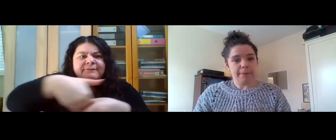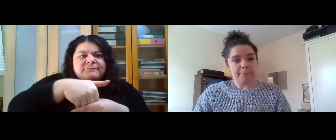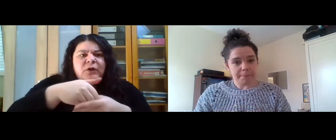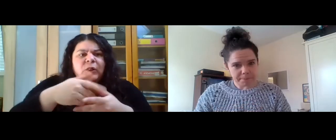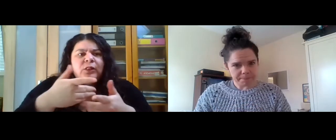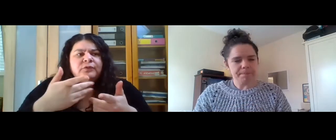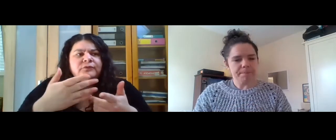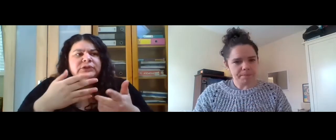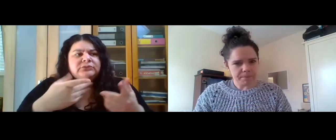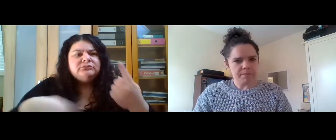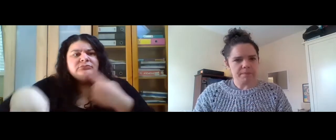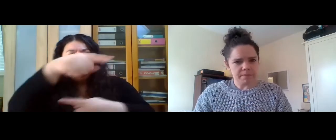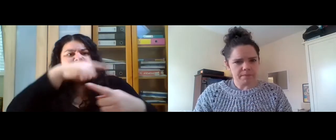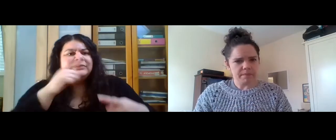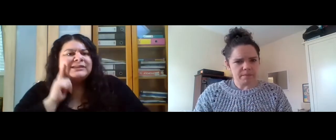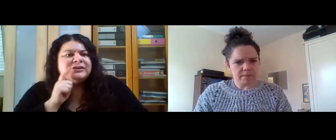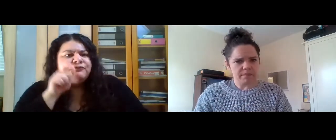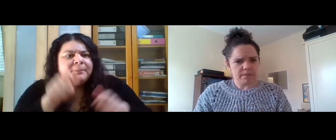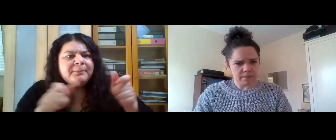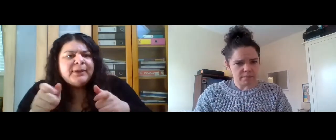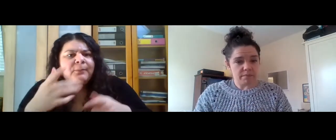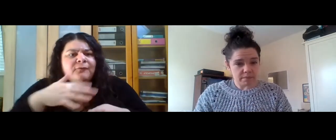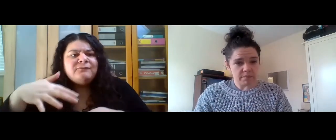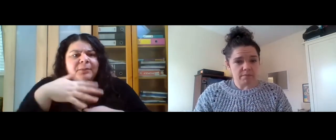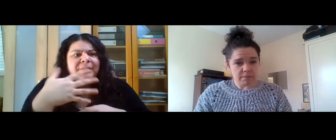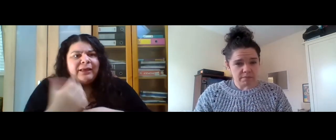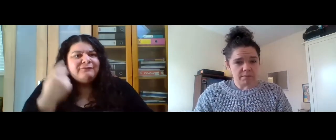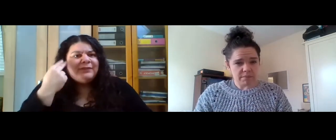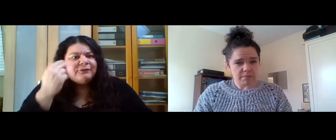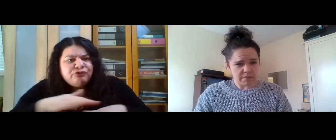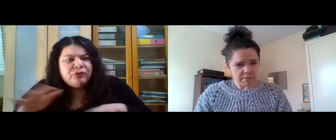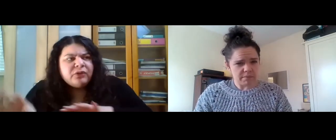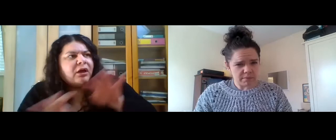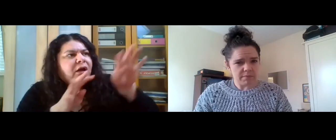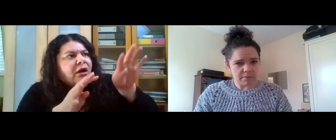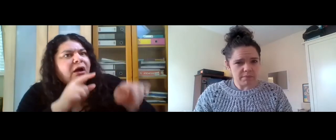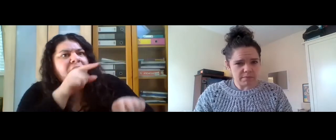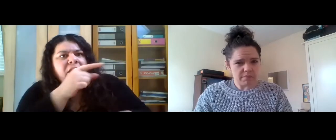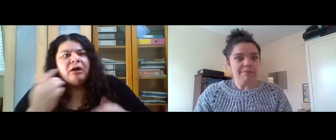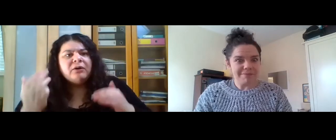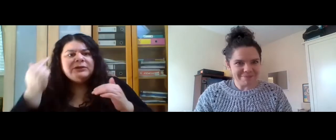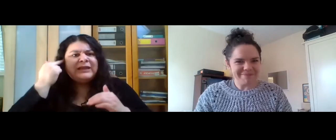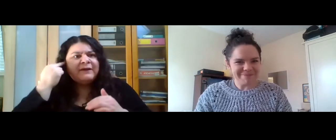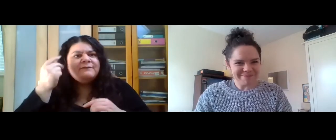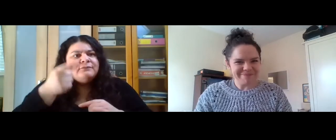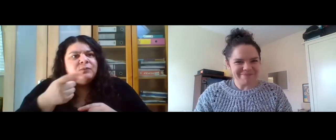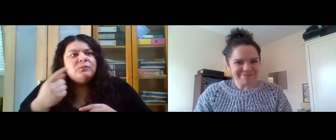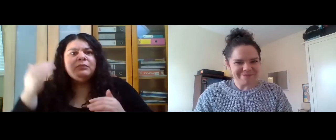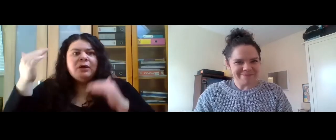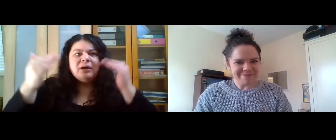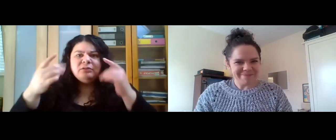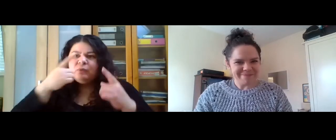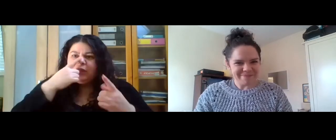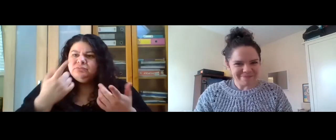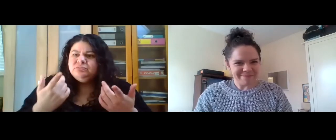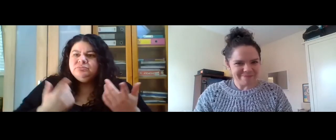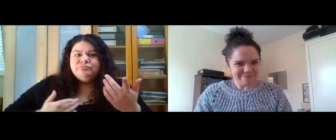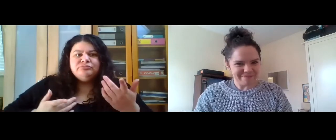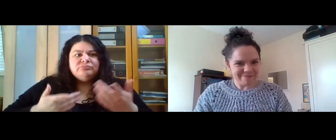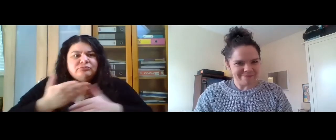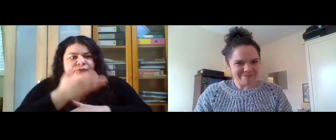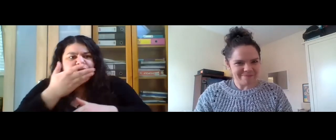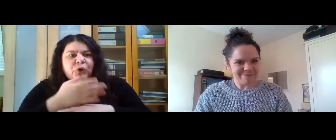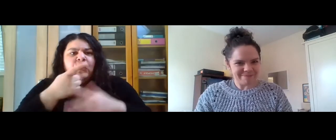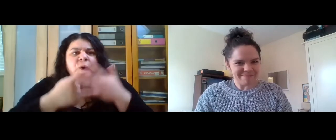so that hearing families that deaf children can see Deaf adults, see they have a job, have many things!